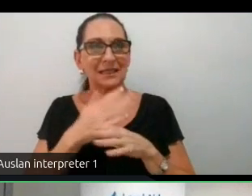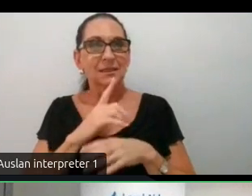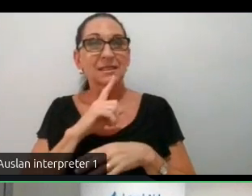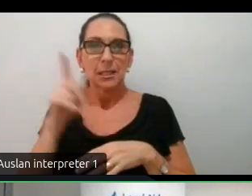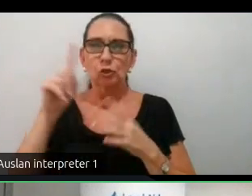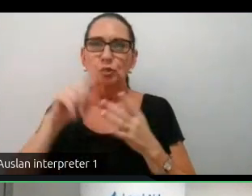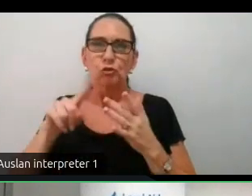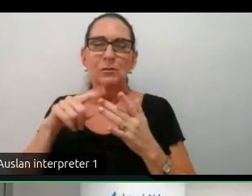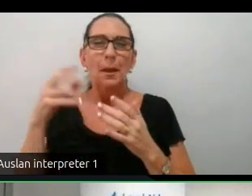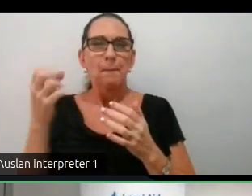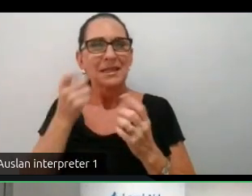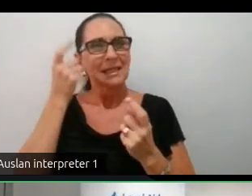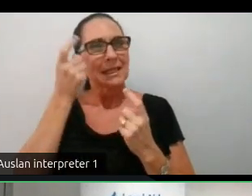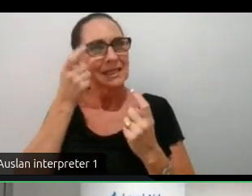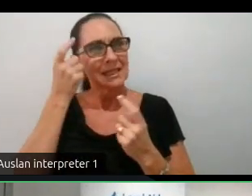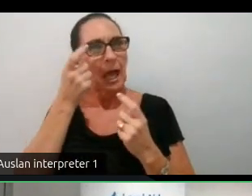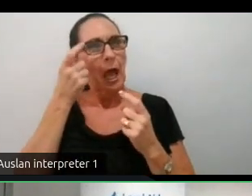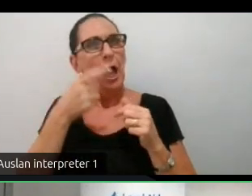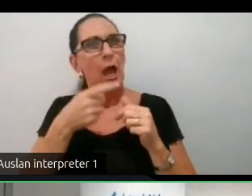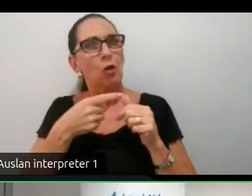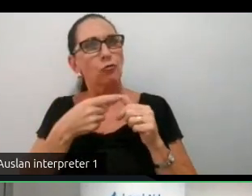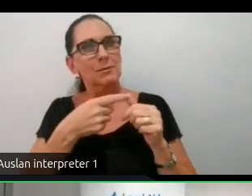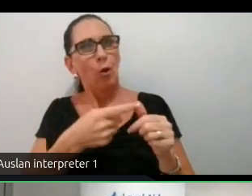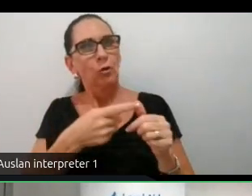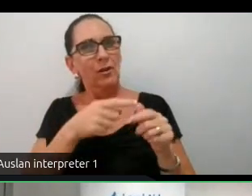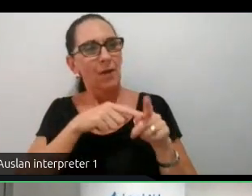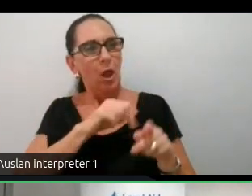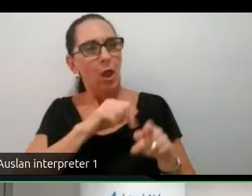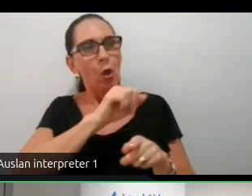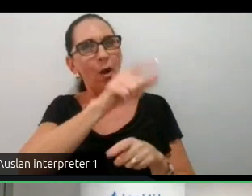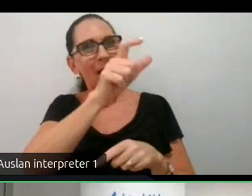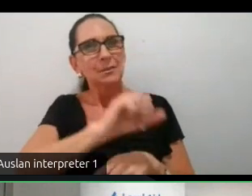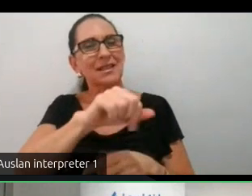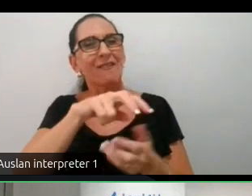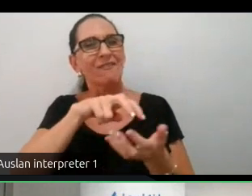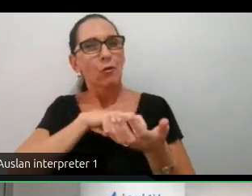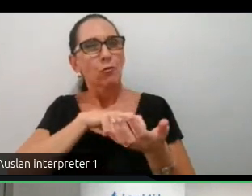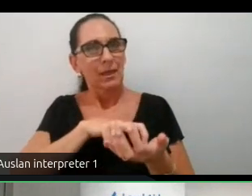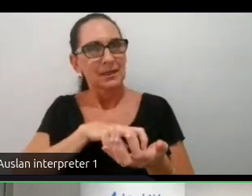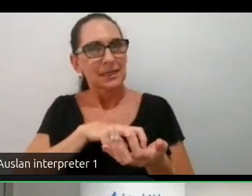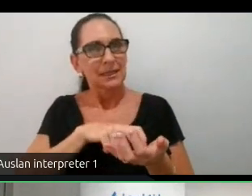to you know consider and respond sensitively to uh their customers vulnerabilities. And I